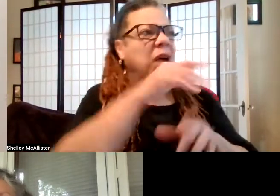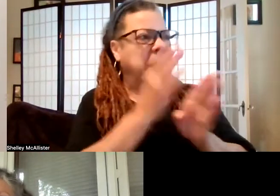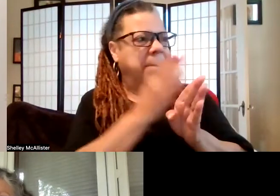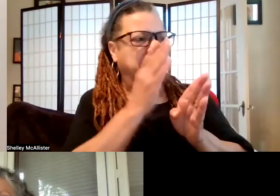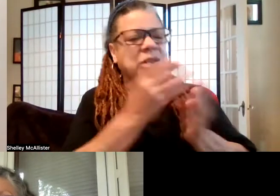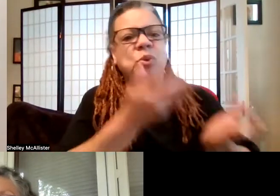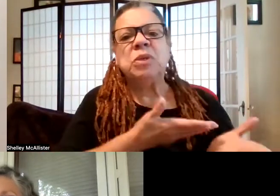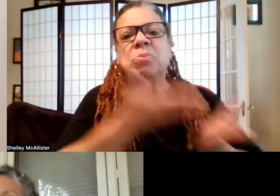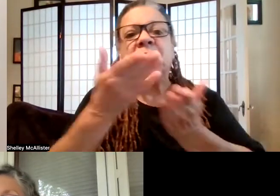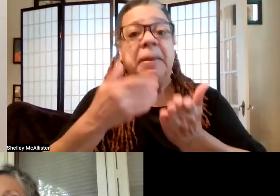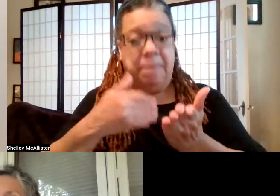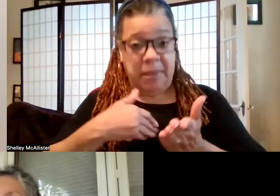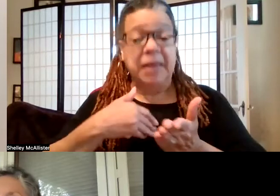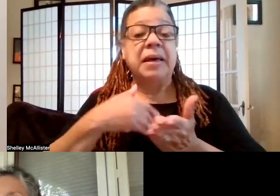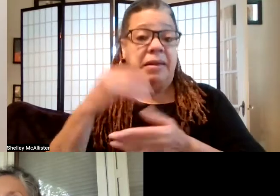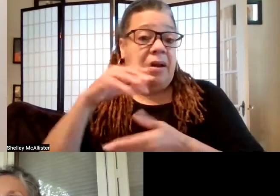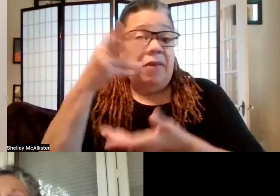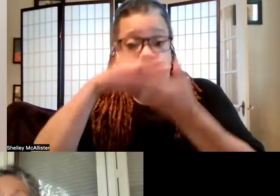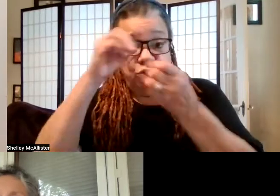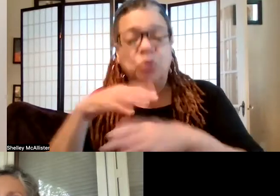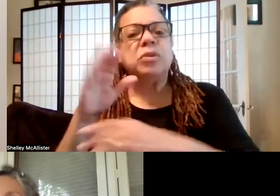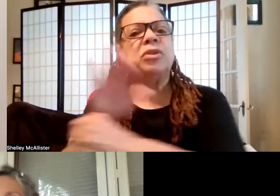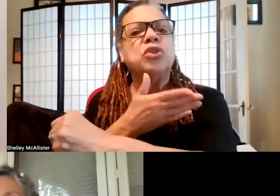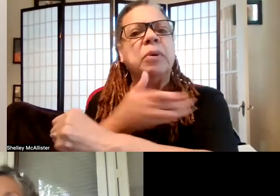fellow kids to a music school, Essex County Music School,